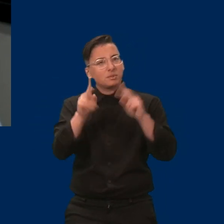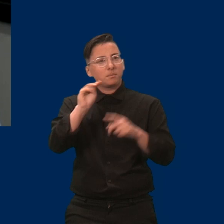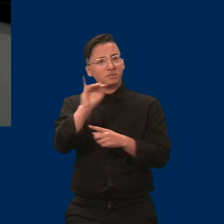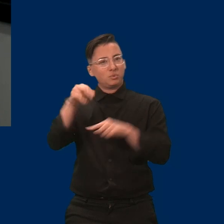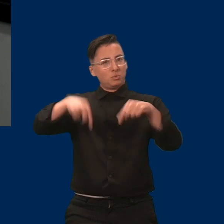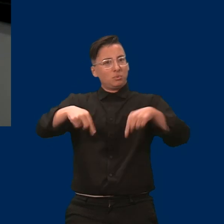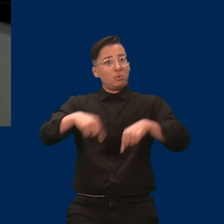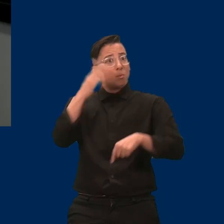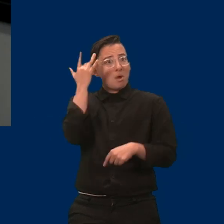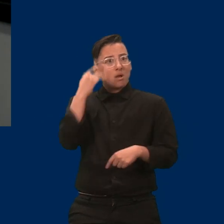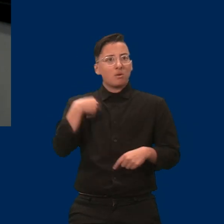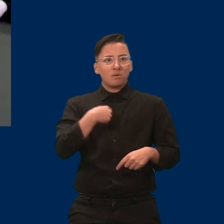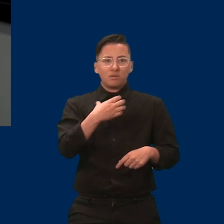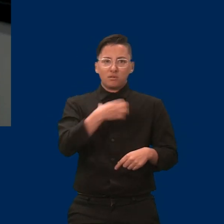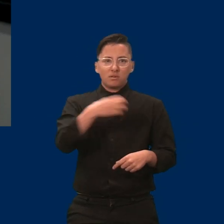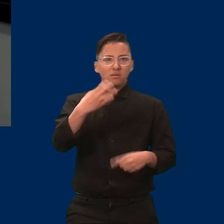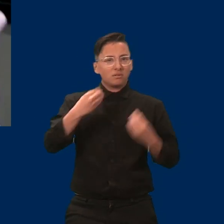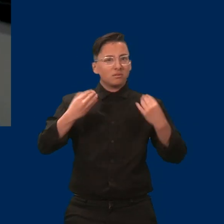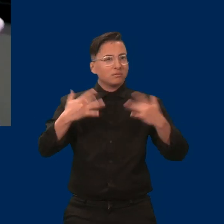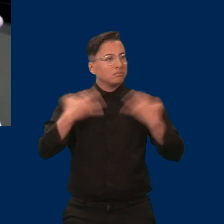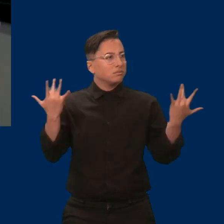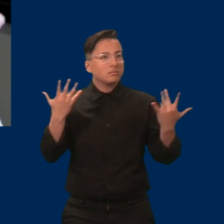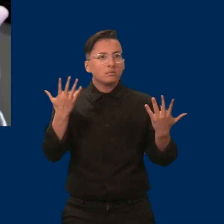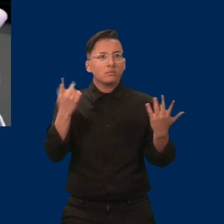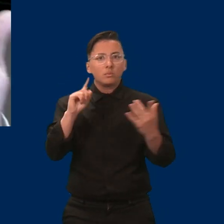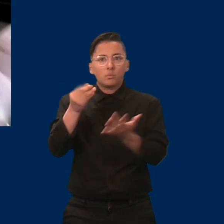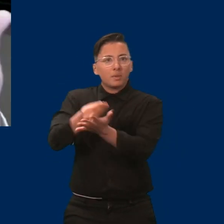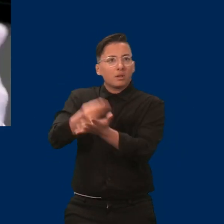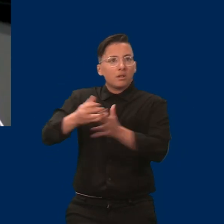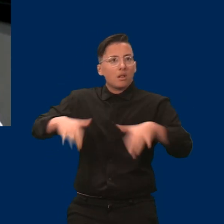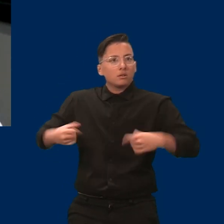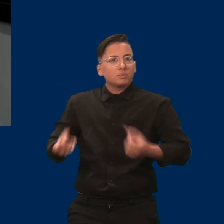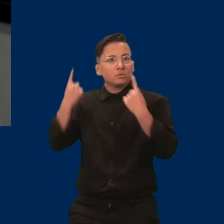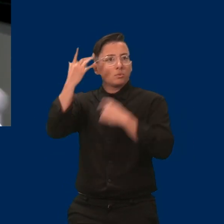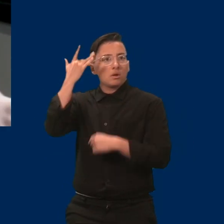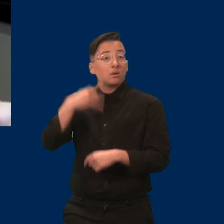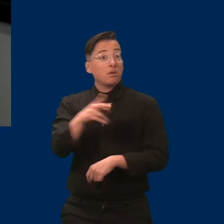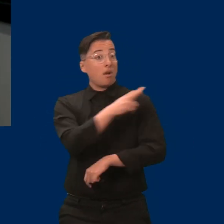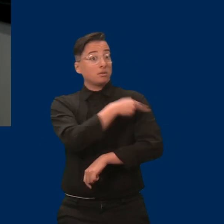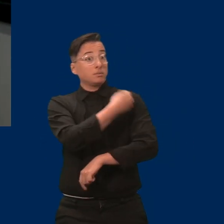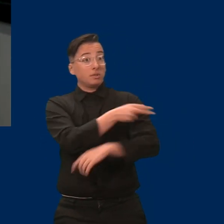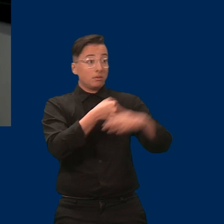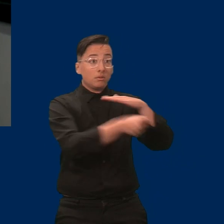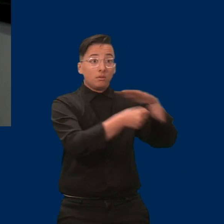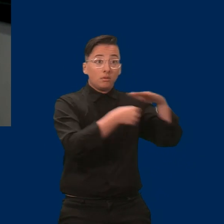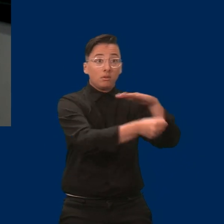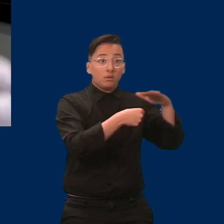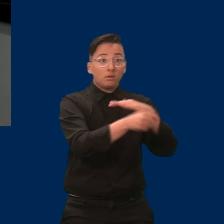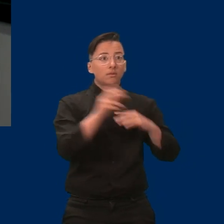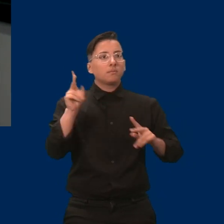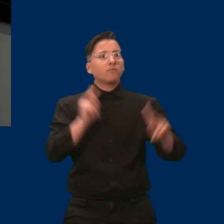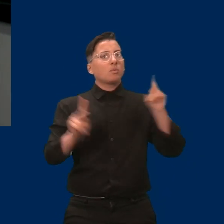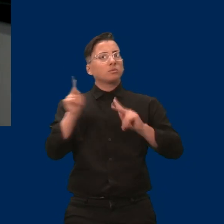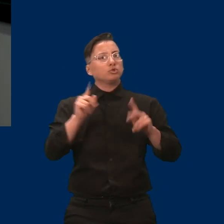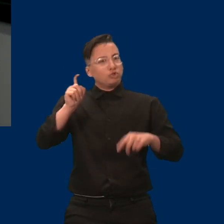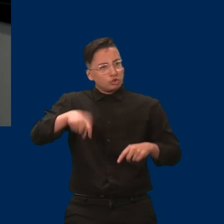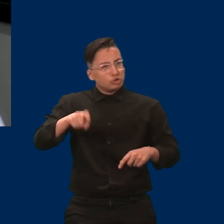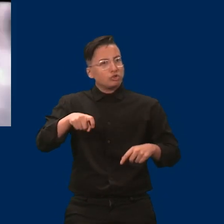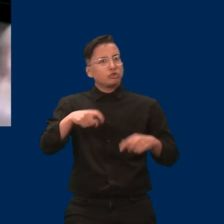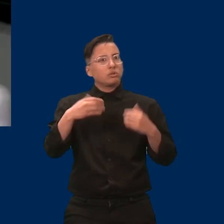You know, we have 20% of our hospitalization are folks that clearly should have been in nursing homes, or should be on their own.